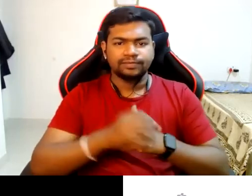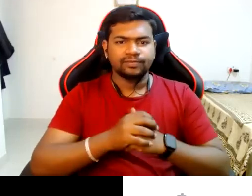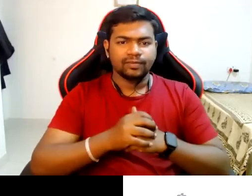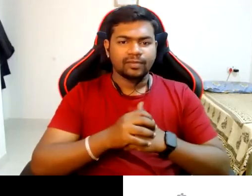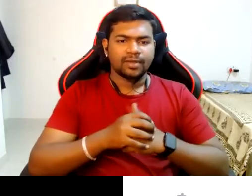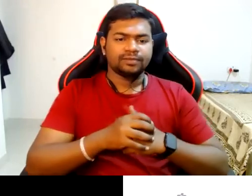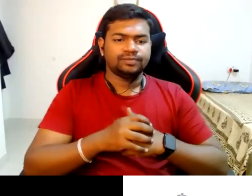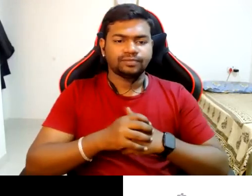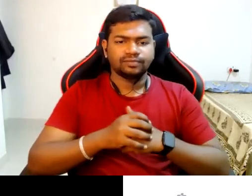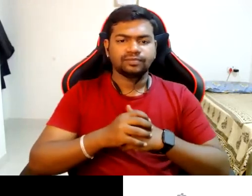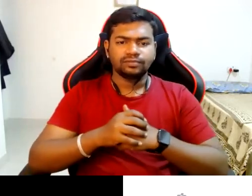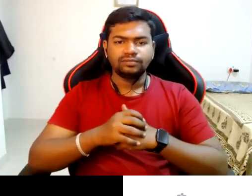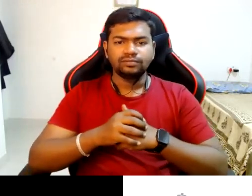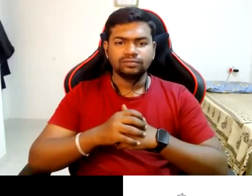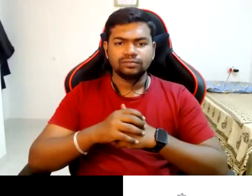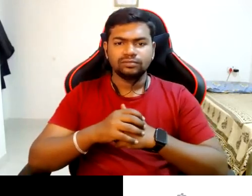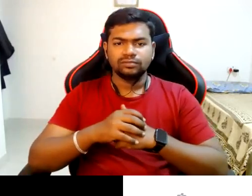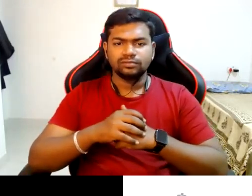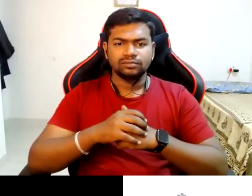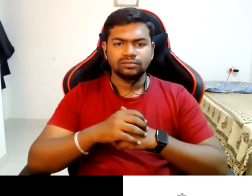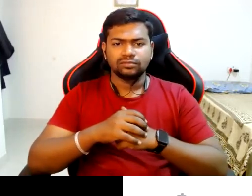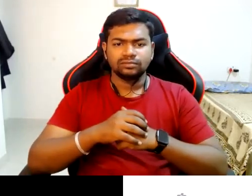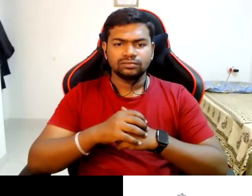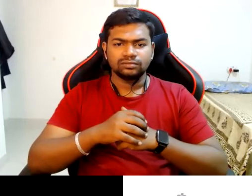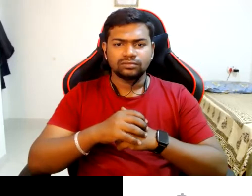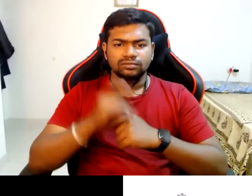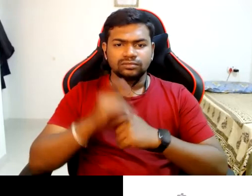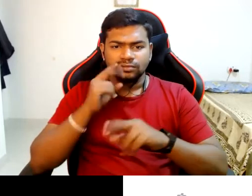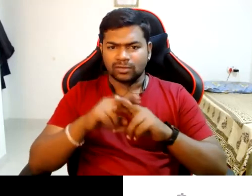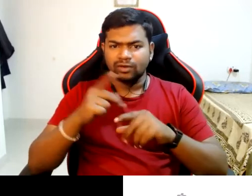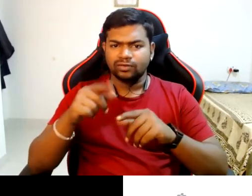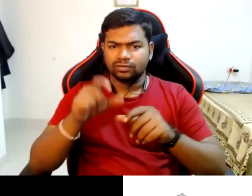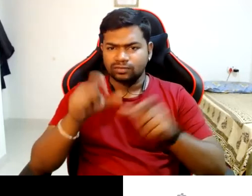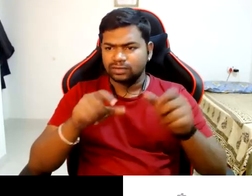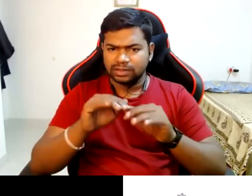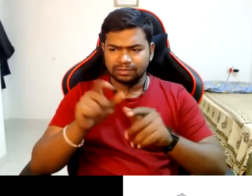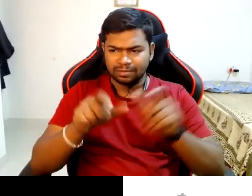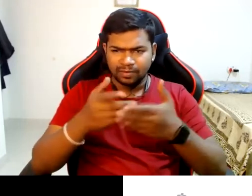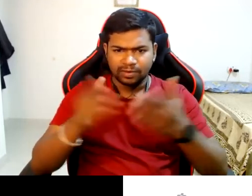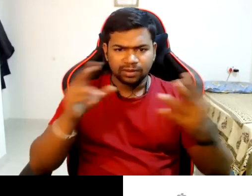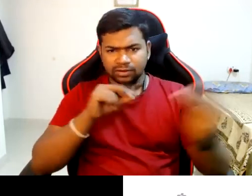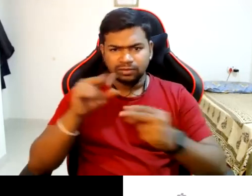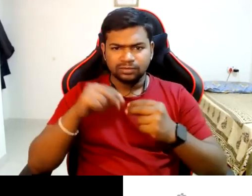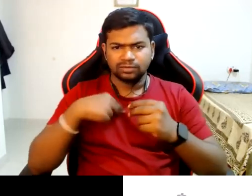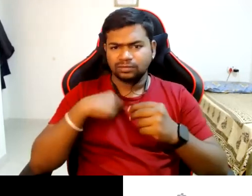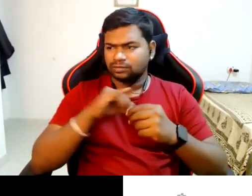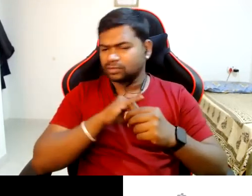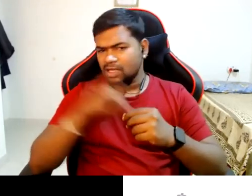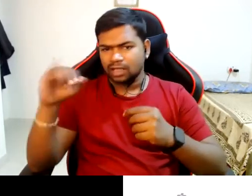I used to think what if a device existed, just that whenever peole spoke something and I could see it coming. I could see the.